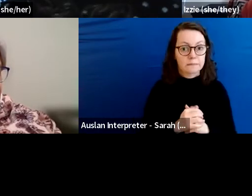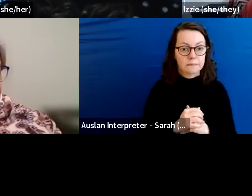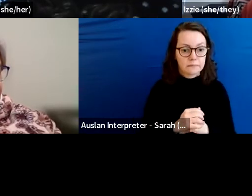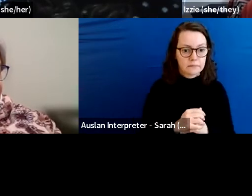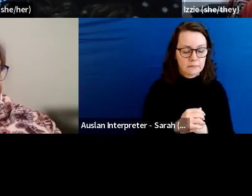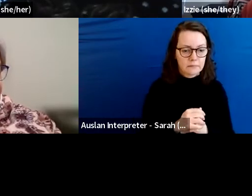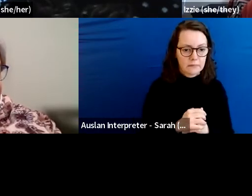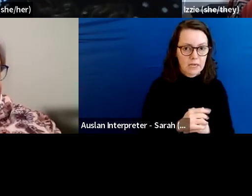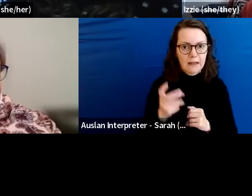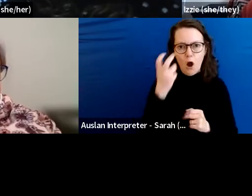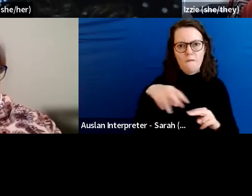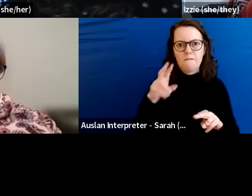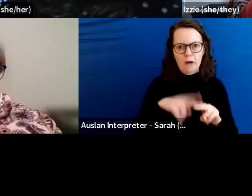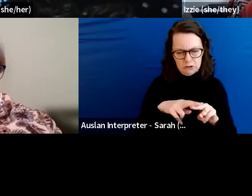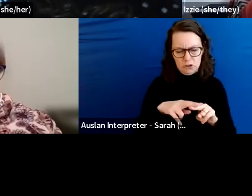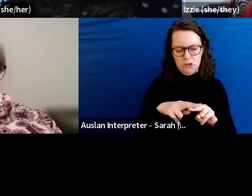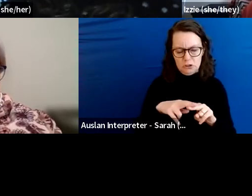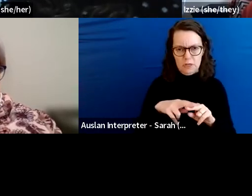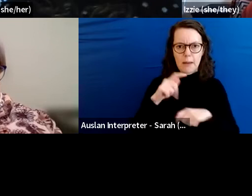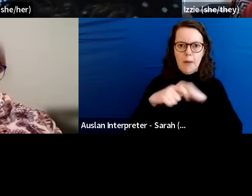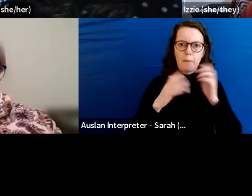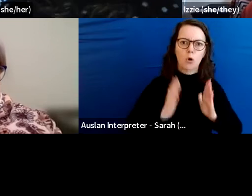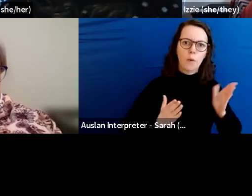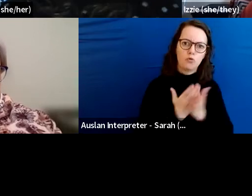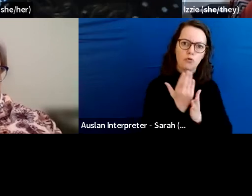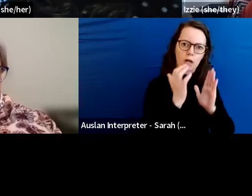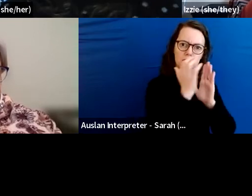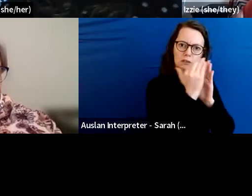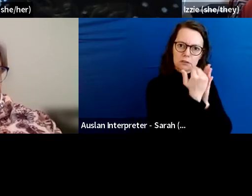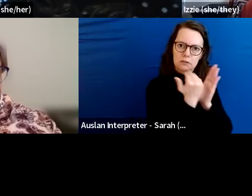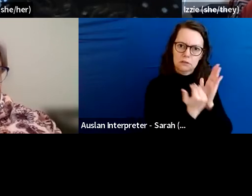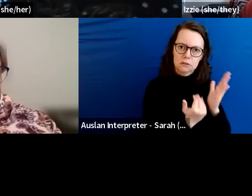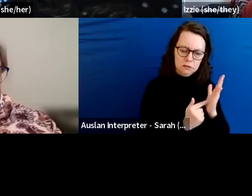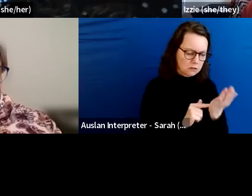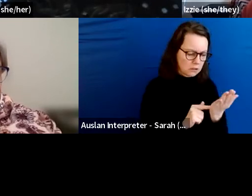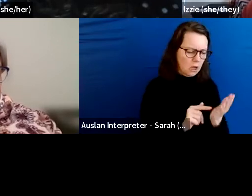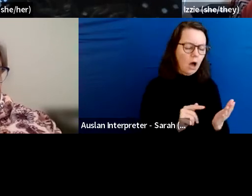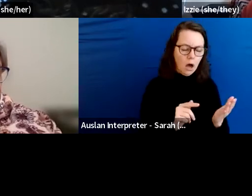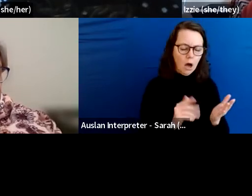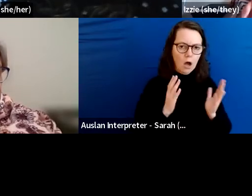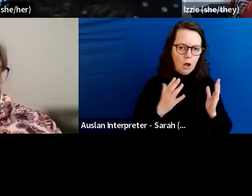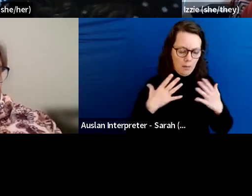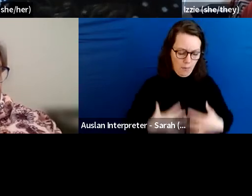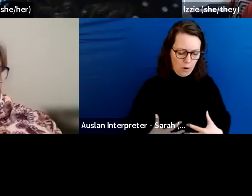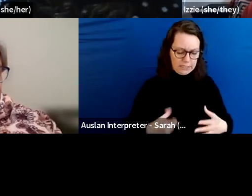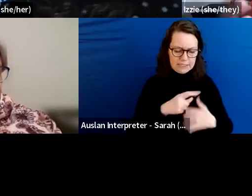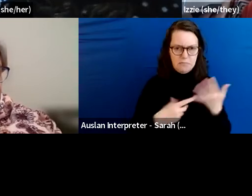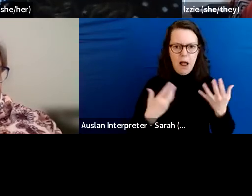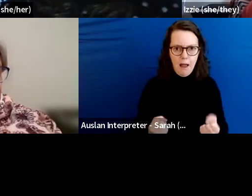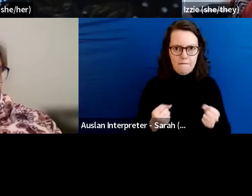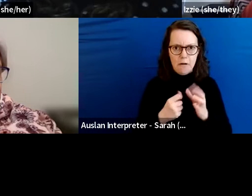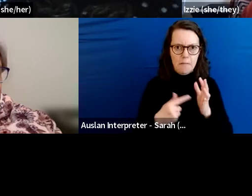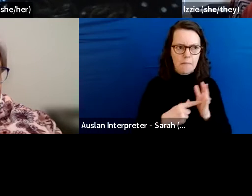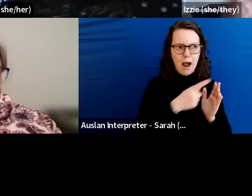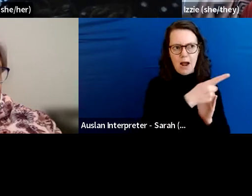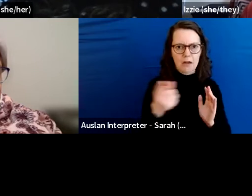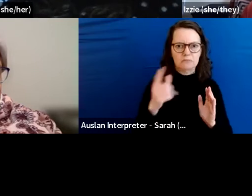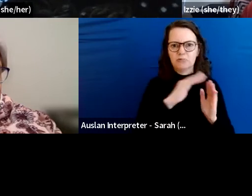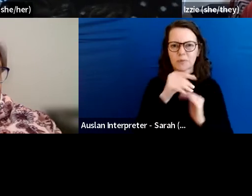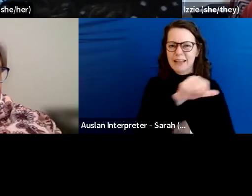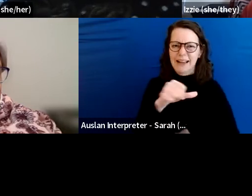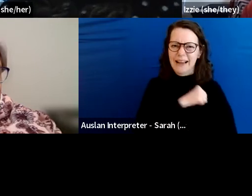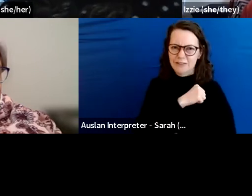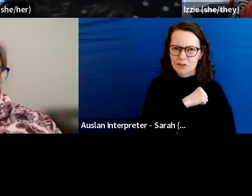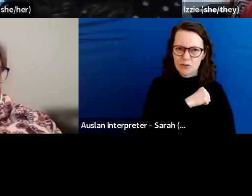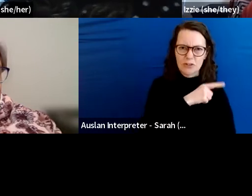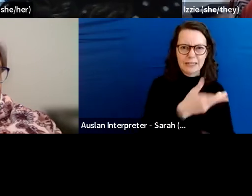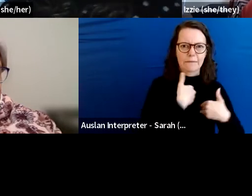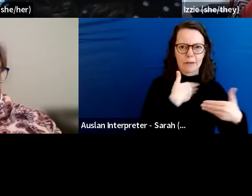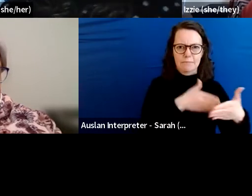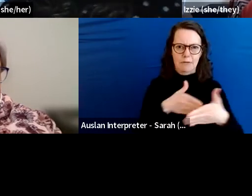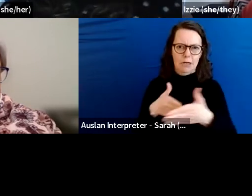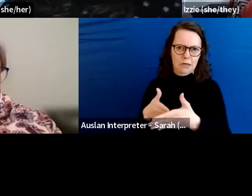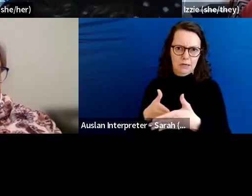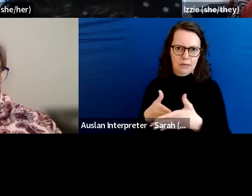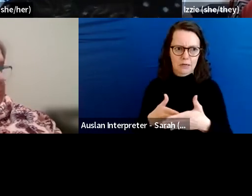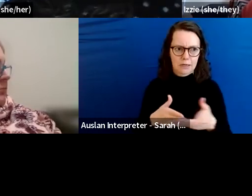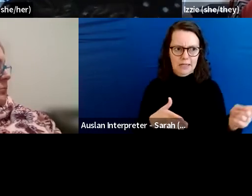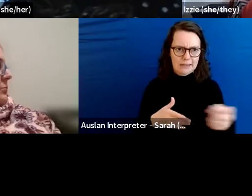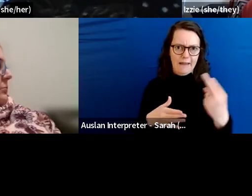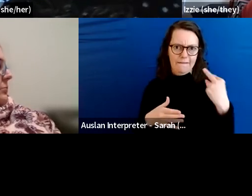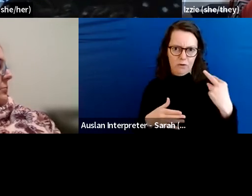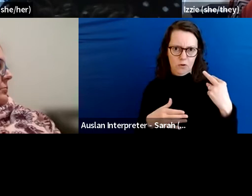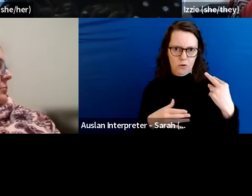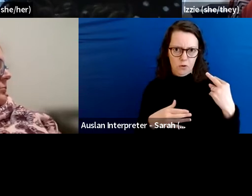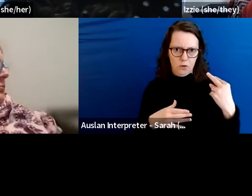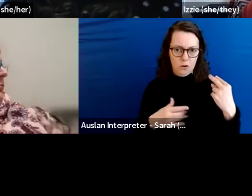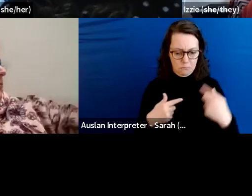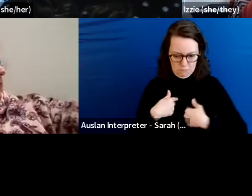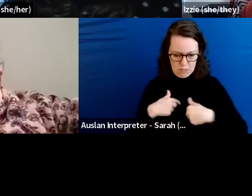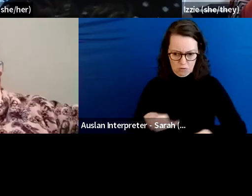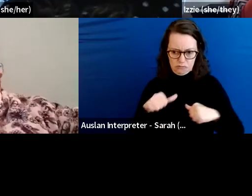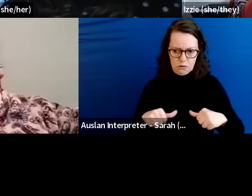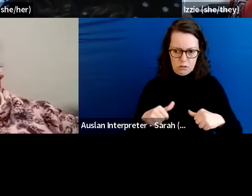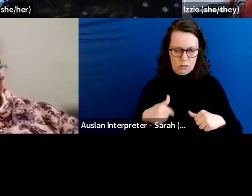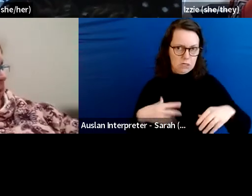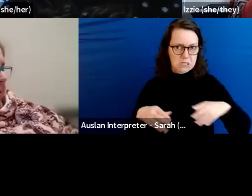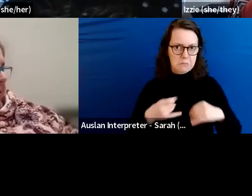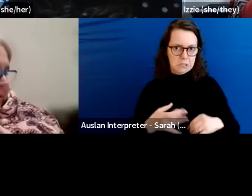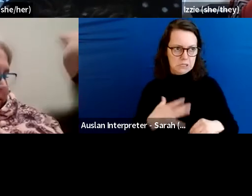We very much moved away from that model into more human rights model, which understand that, you know, our bodies may be just thinking, and a lot of the time it's society and barriers within society and perceptions that poem people with disabilities.